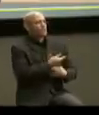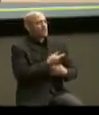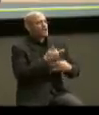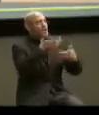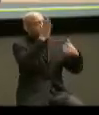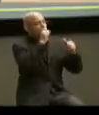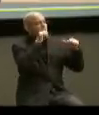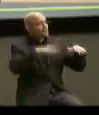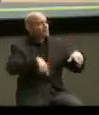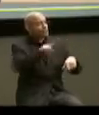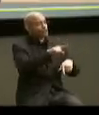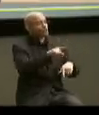GOD BLESS YOU AND THE UNITED STATES OF AMERICA.